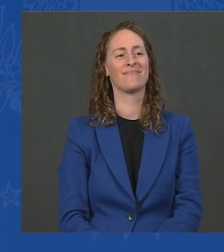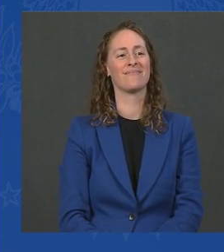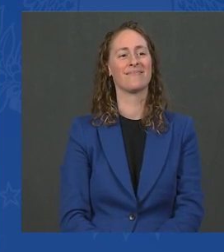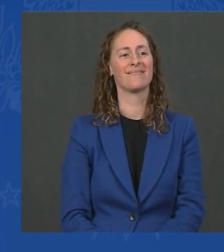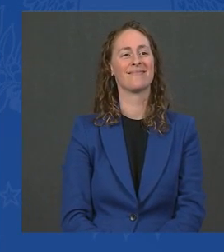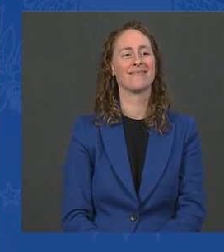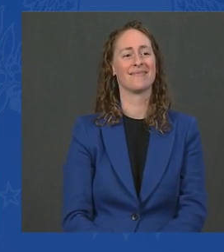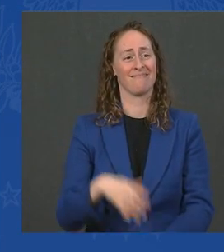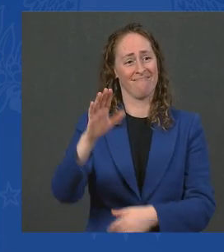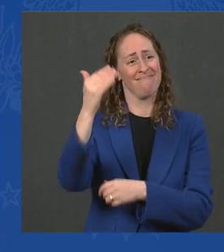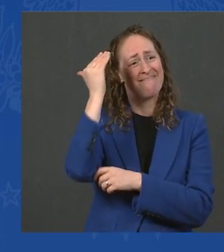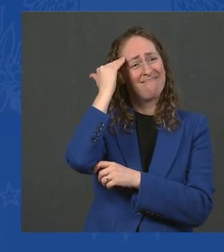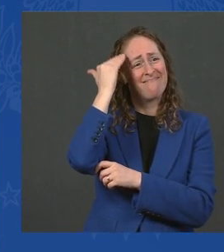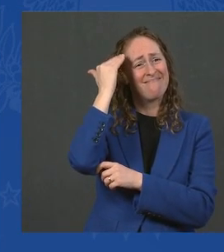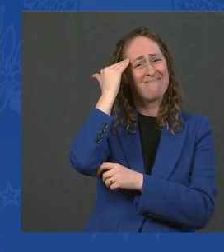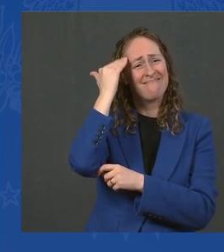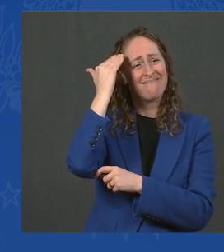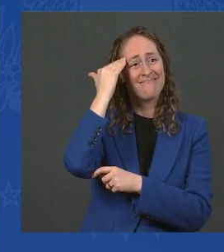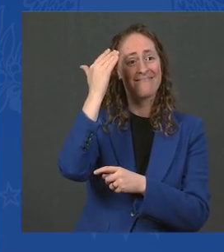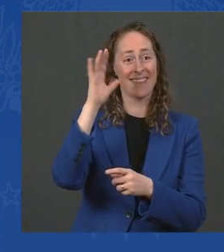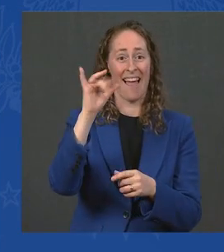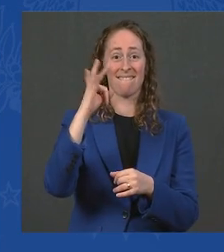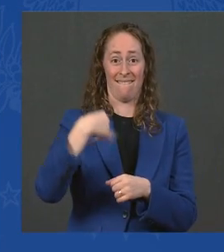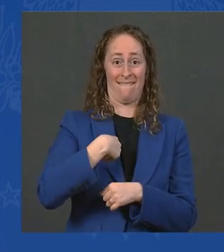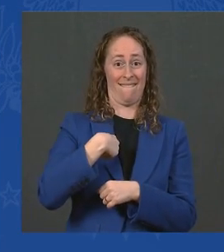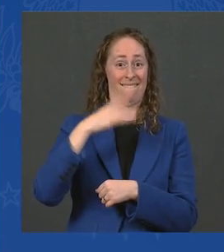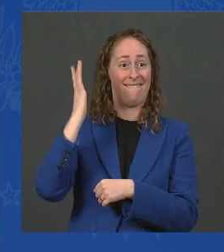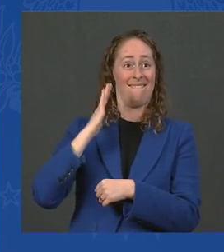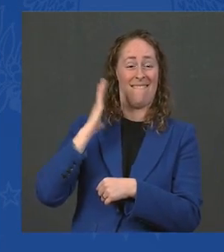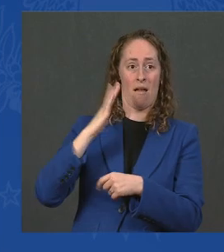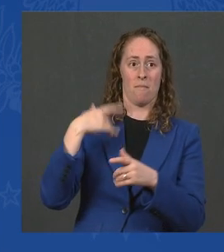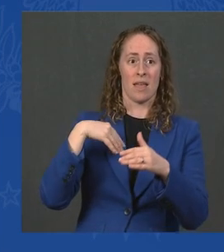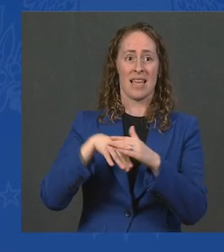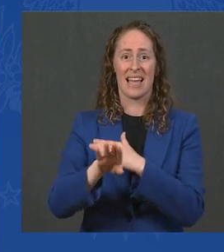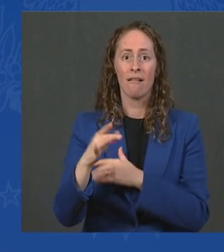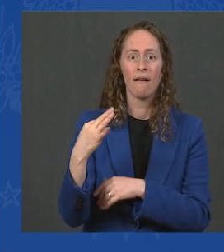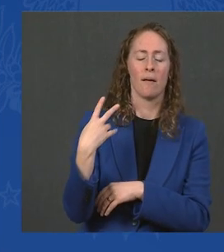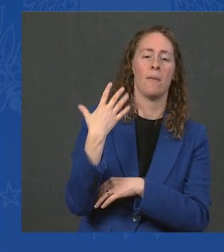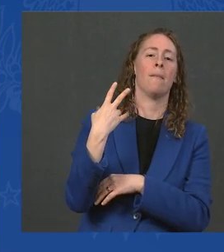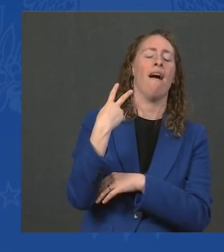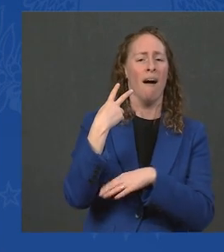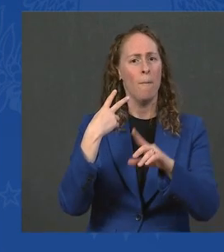where anybody walked in, it would be, "Oh, here you go. Eh." But you've been really great. You really have.